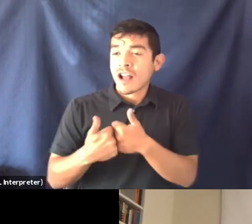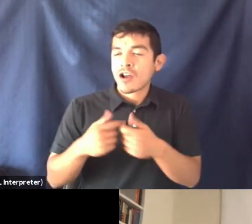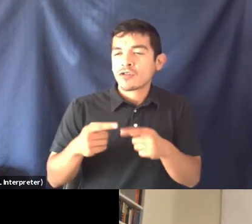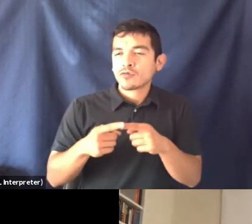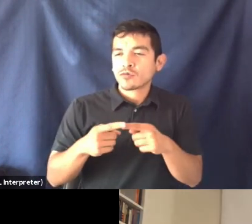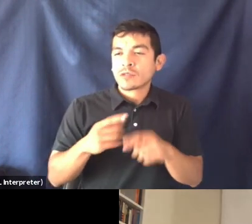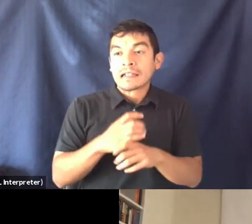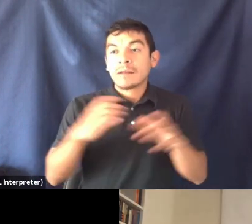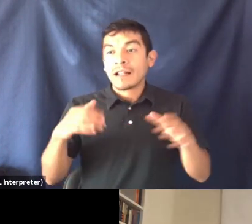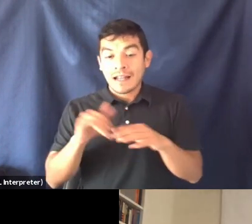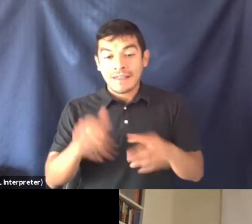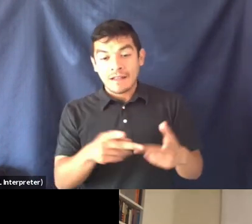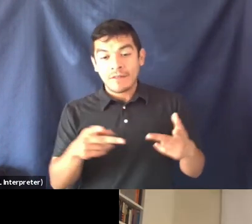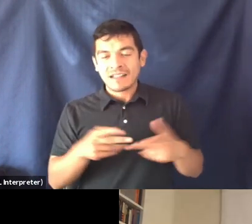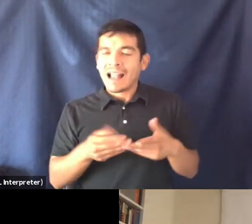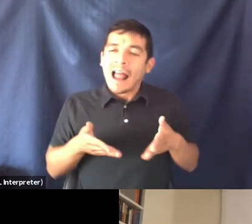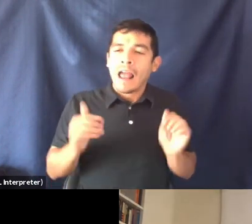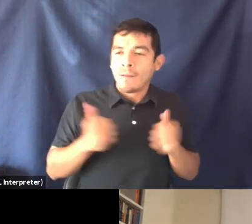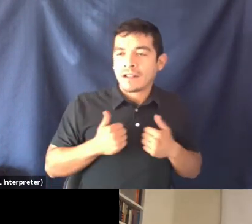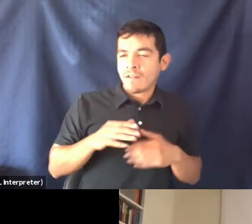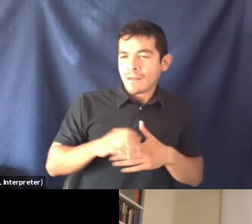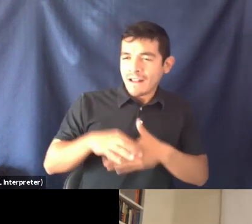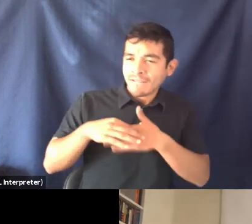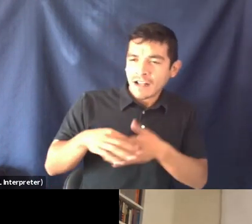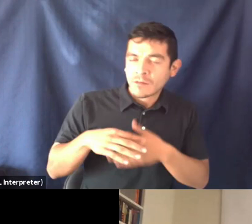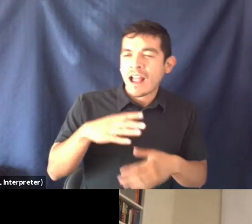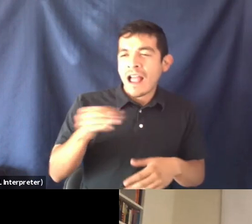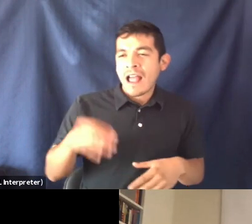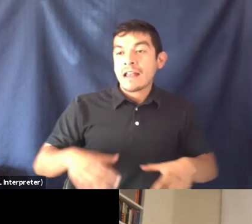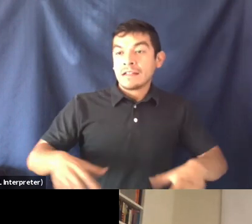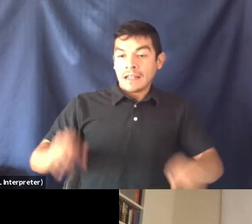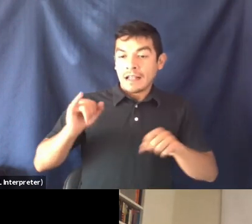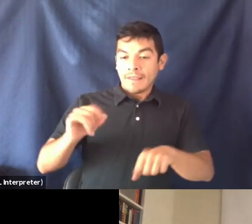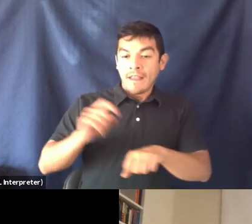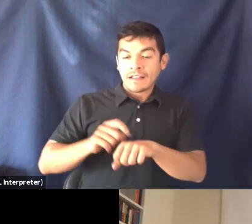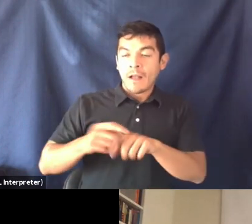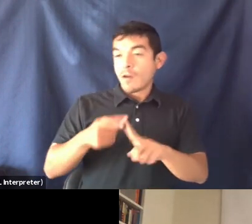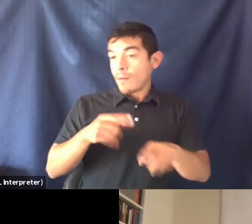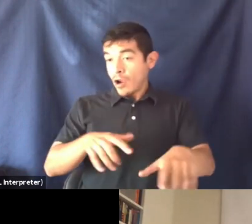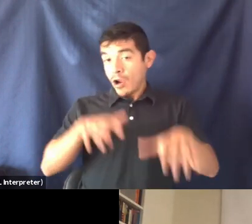and to allow myself that space and to take up that kind of time from an audience. But I also felt like it was really important